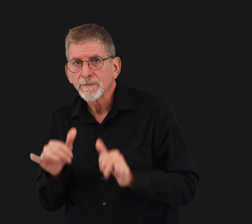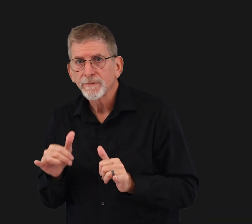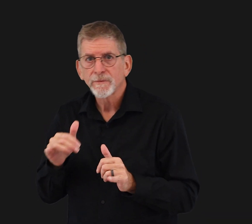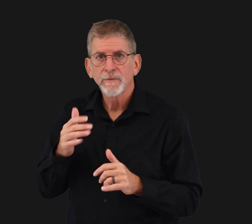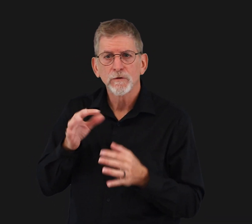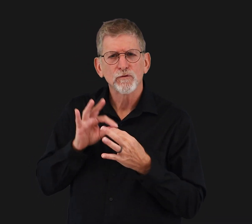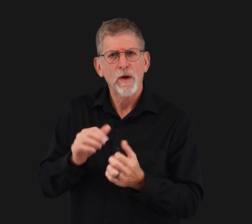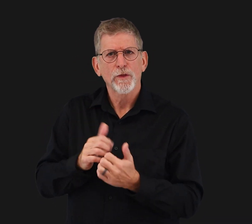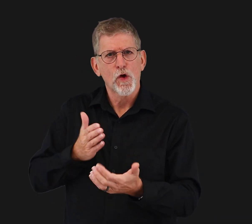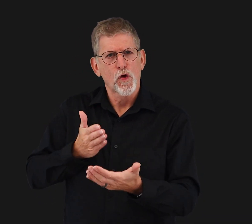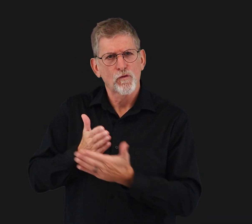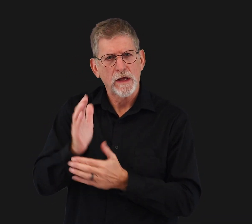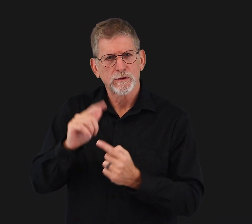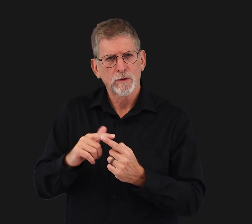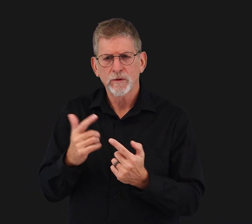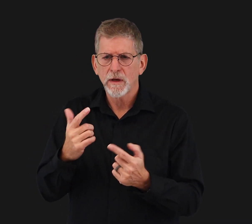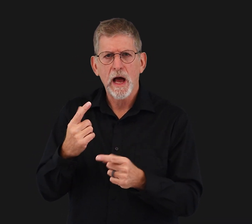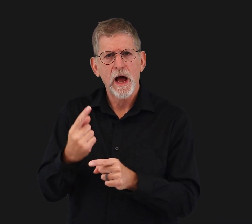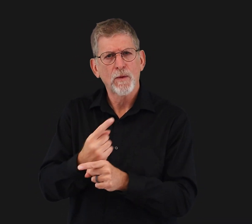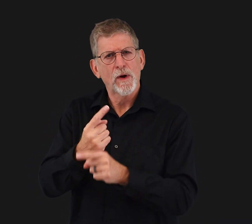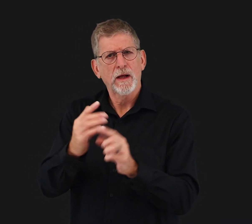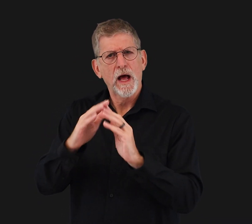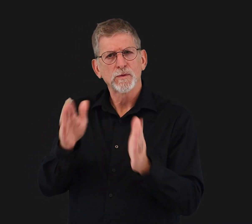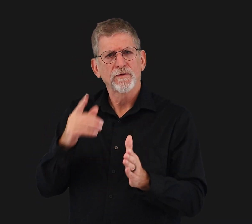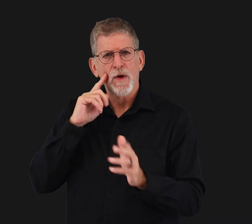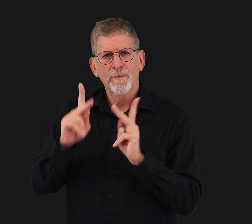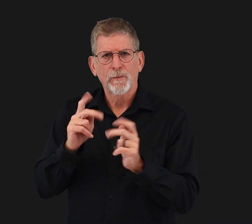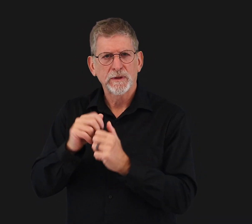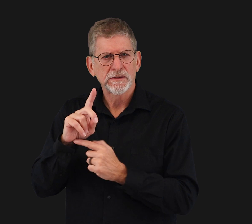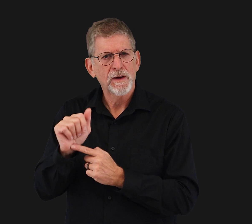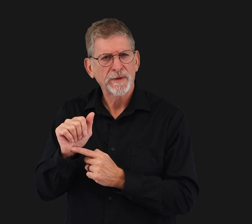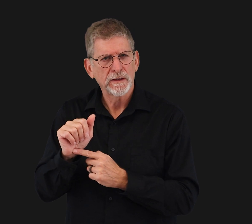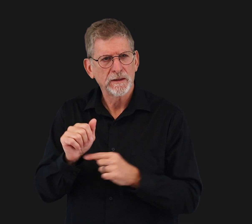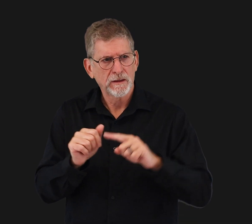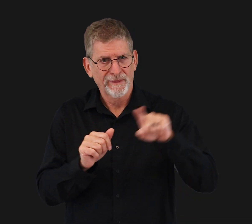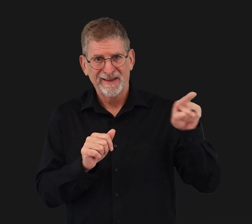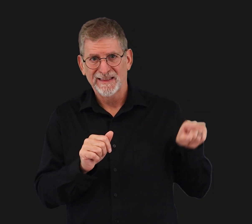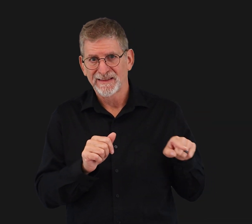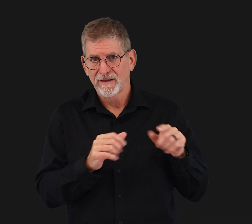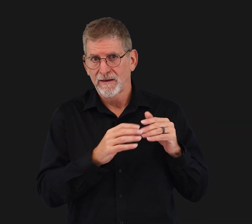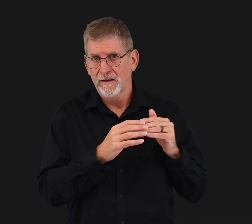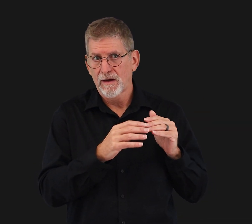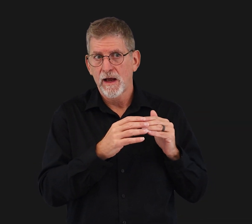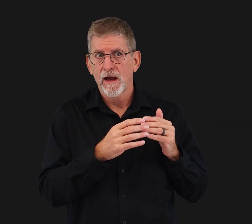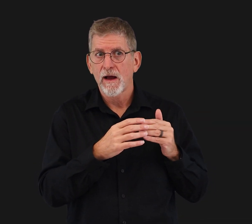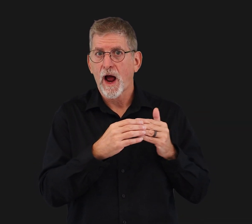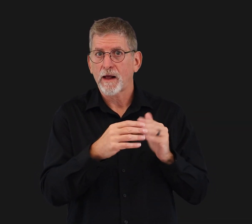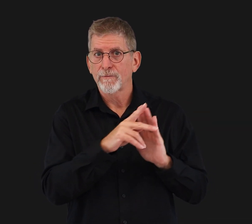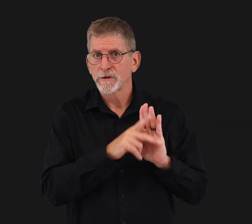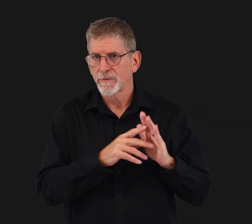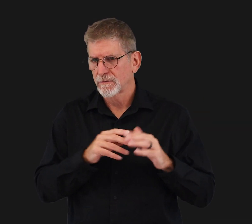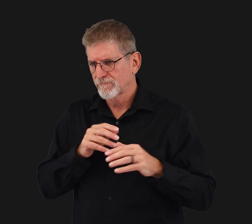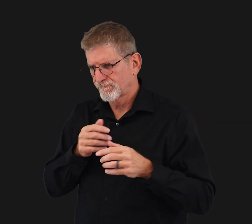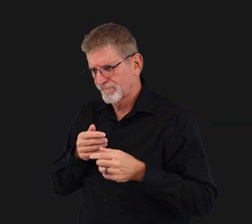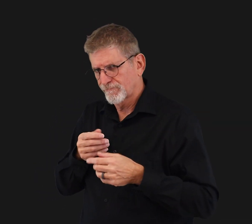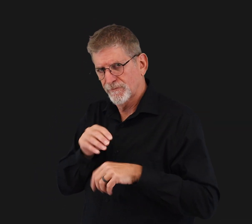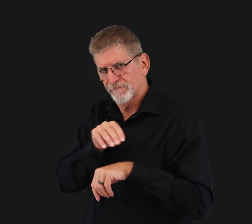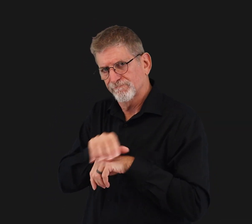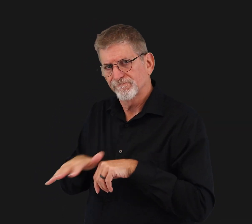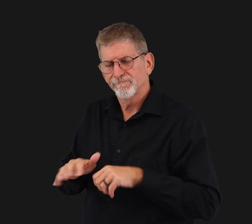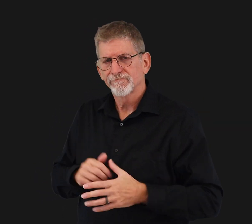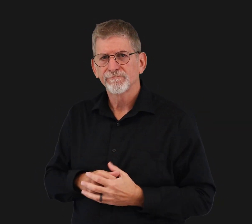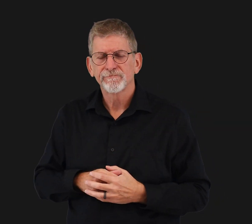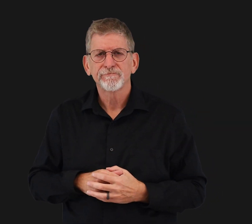on the right to adequate housing for people with disabilities.